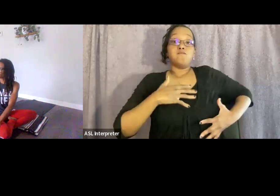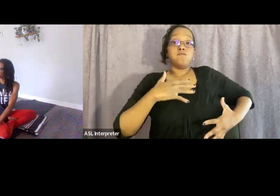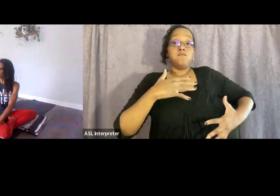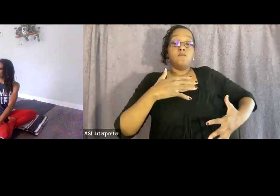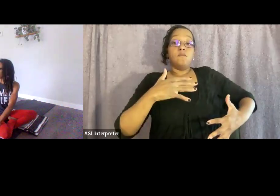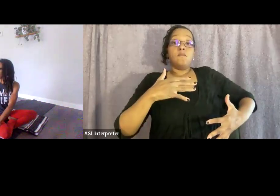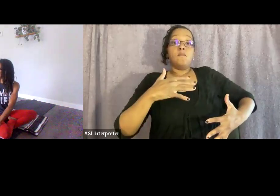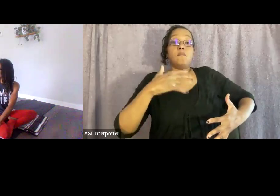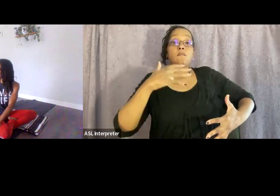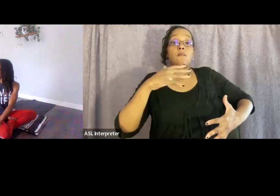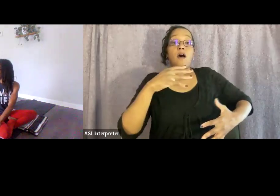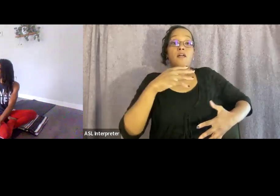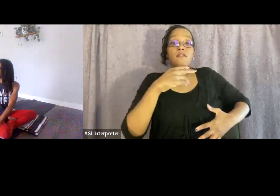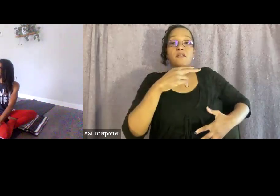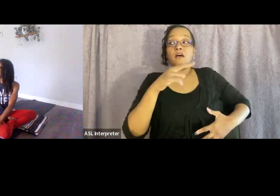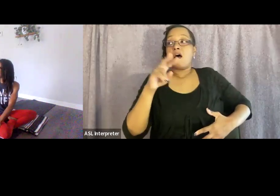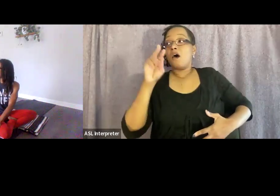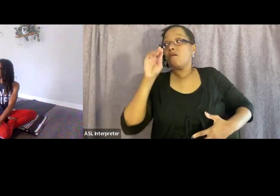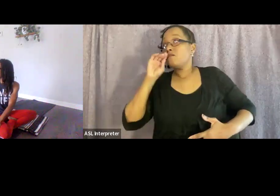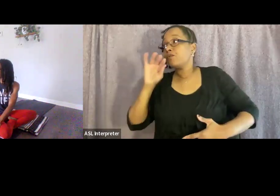Turn the gaze towards the right, if you're upright.